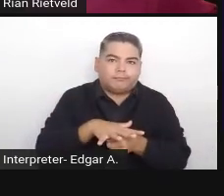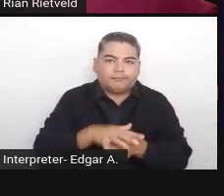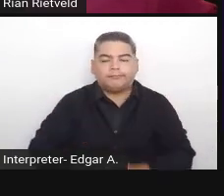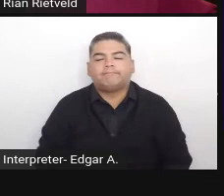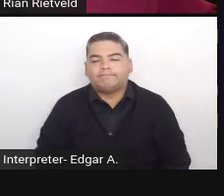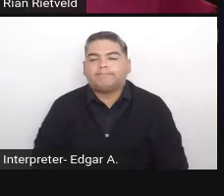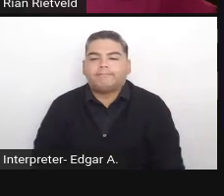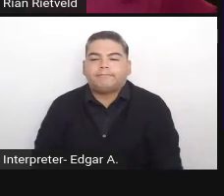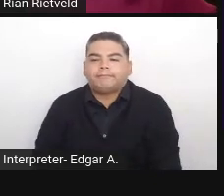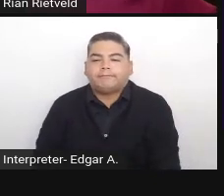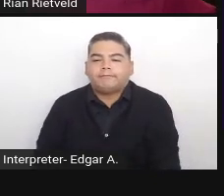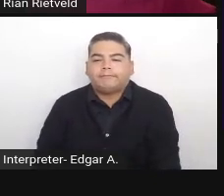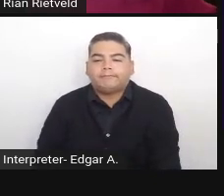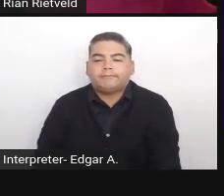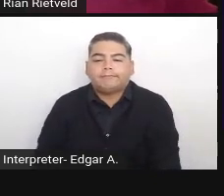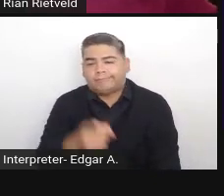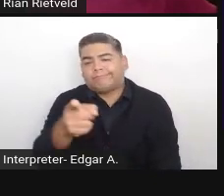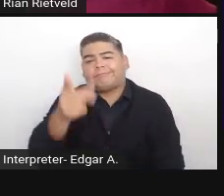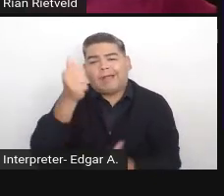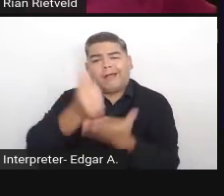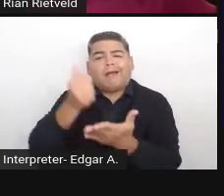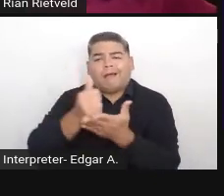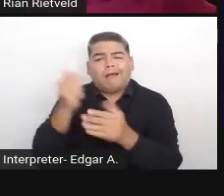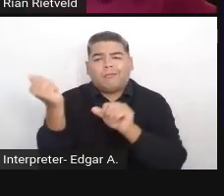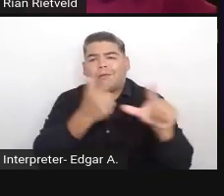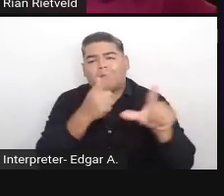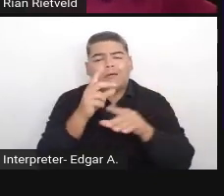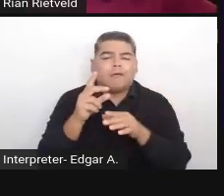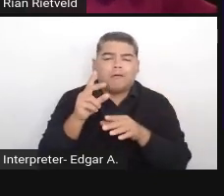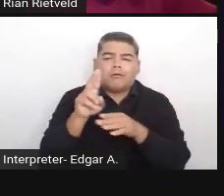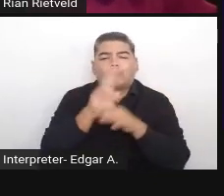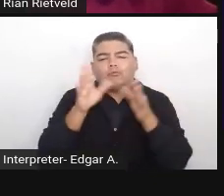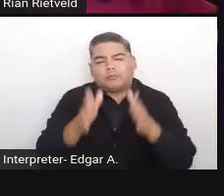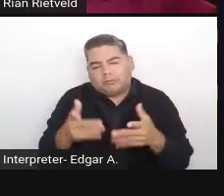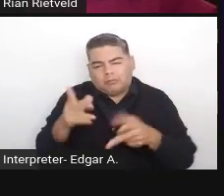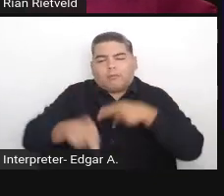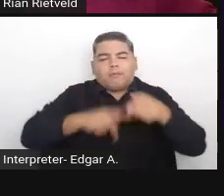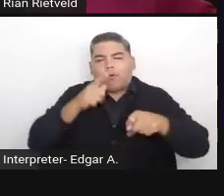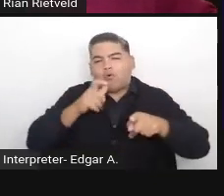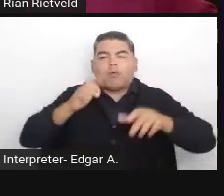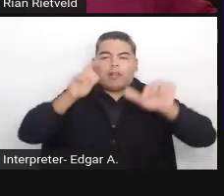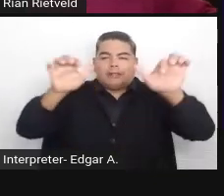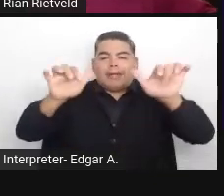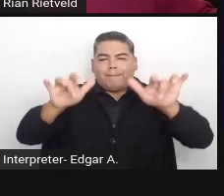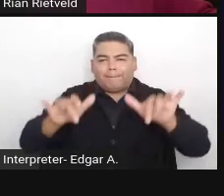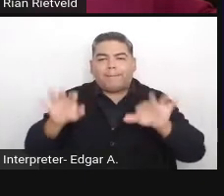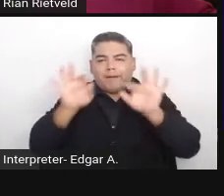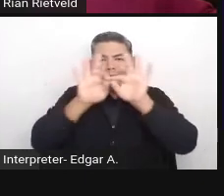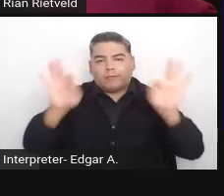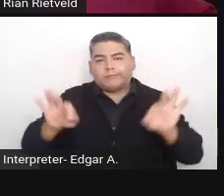Help all users to fill out your form and make the form as easy to fill out for everyone.